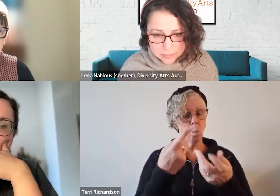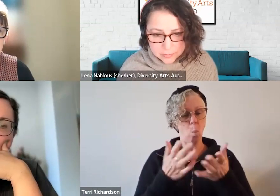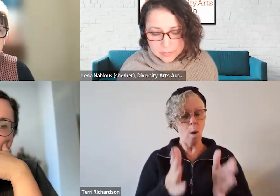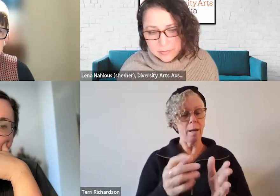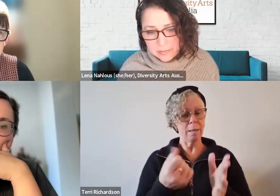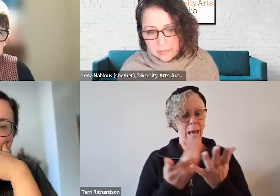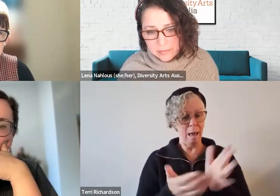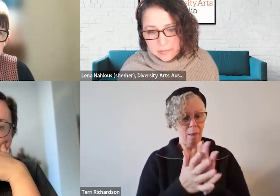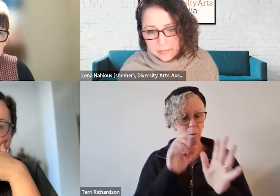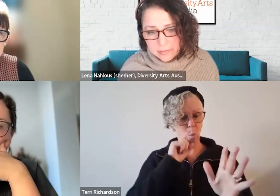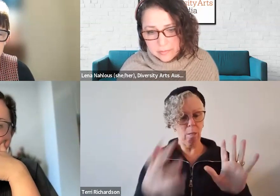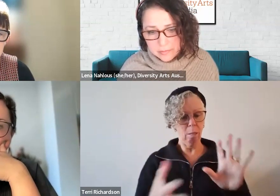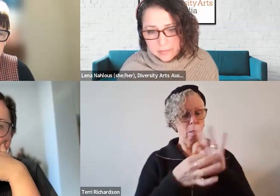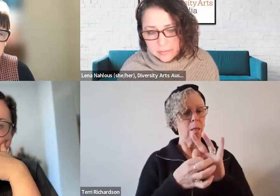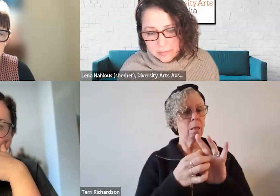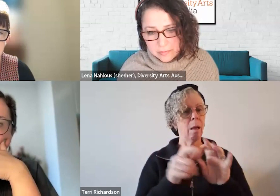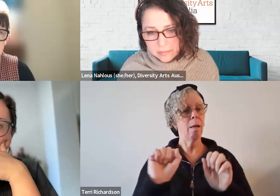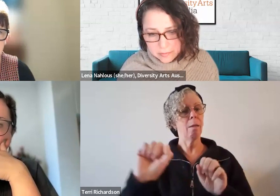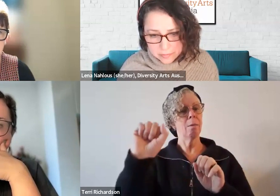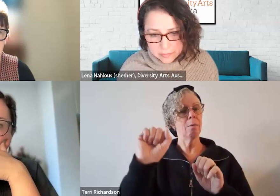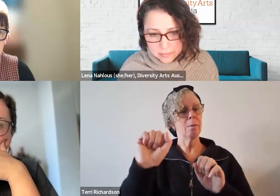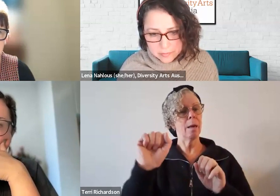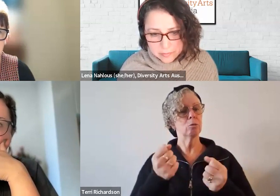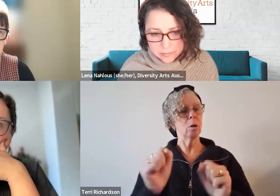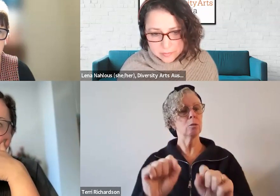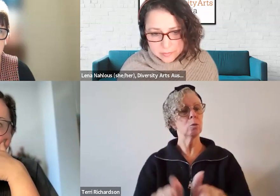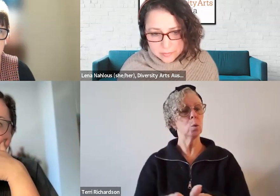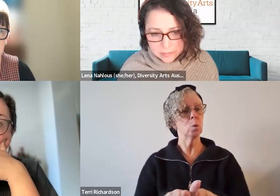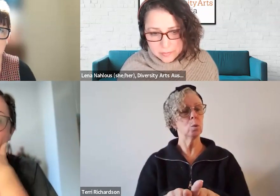And finally, that leadership matters. And good governance requires leaders who